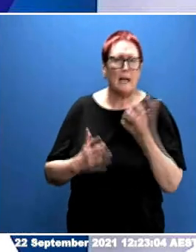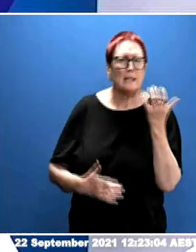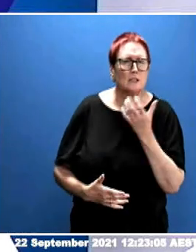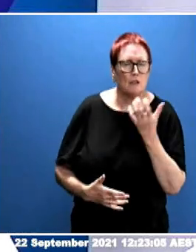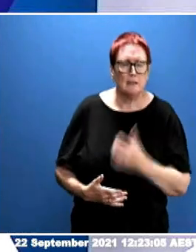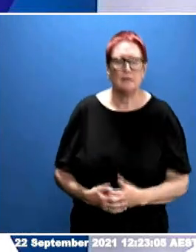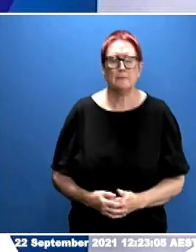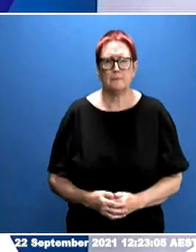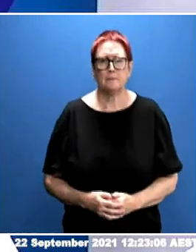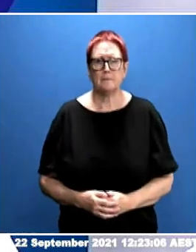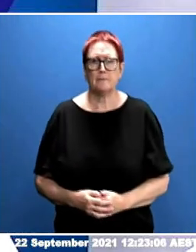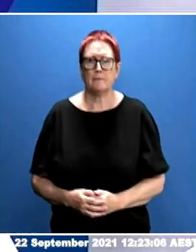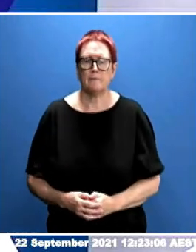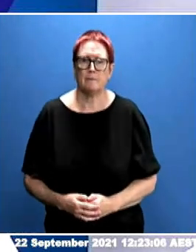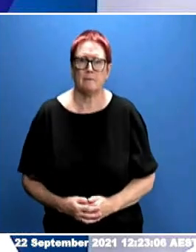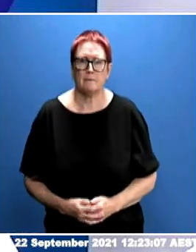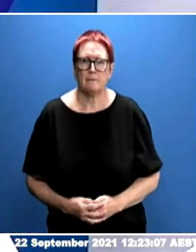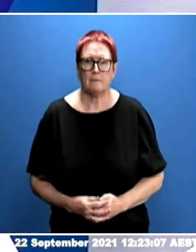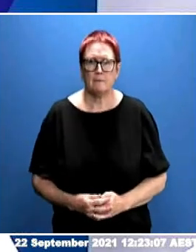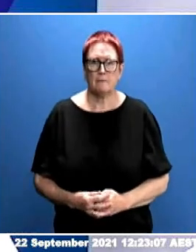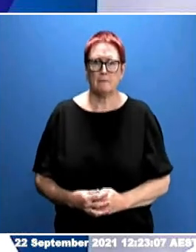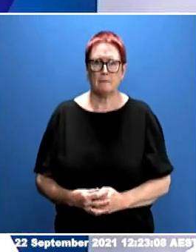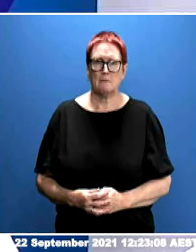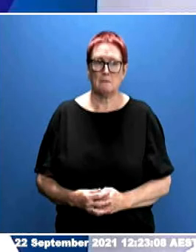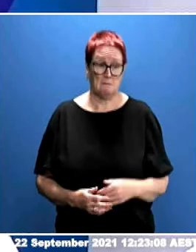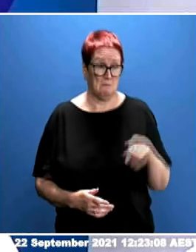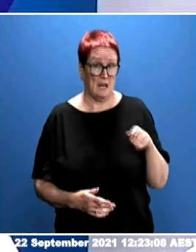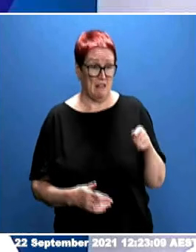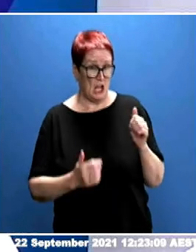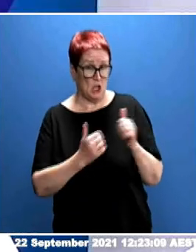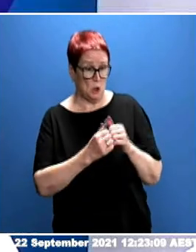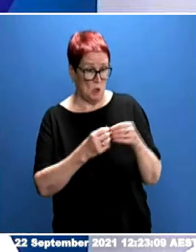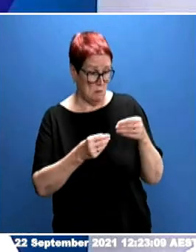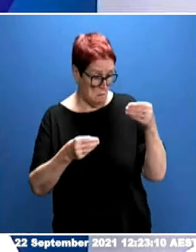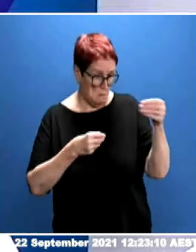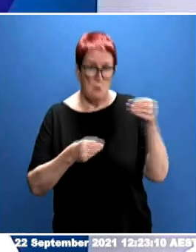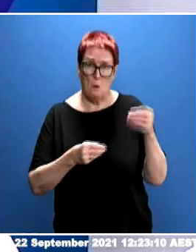That, on the face of it, looks like a rather detailed report that has